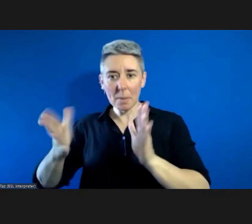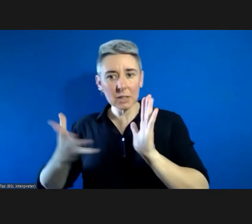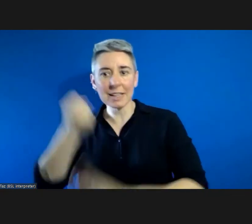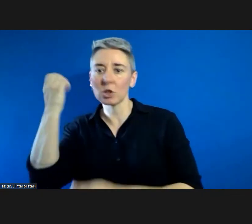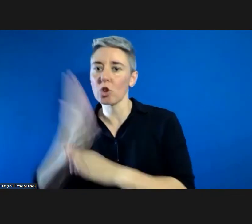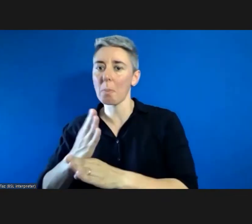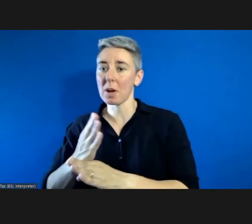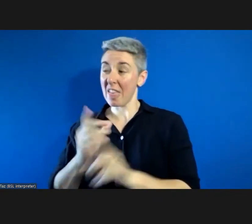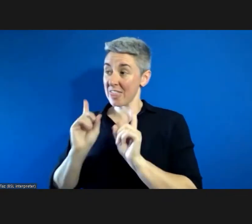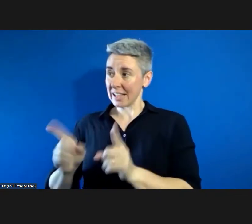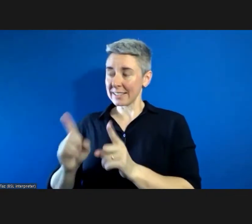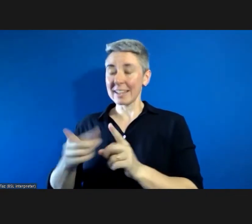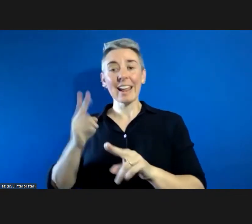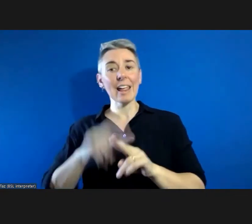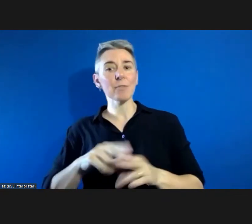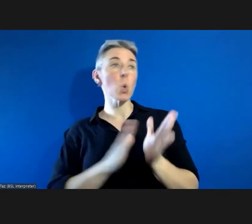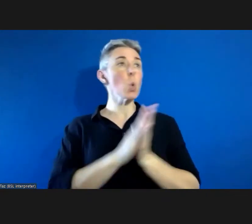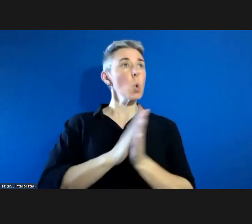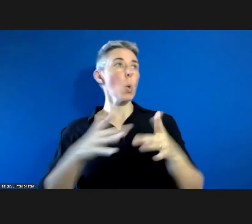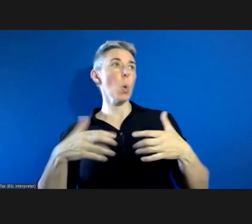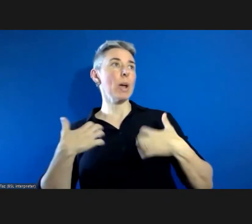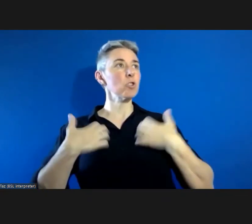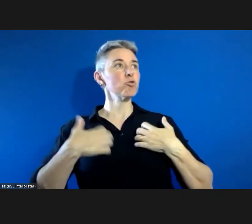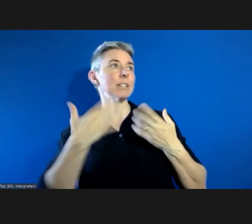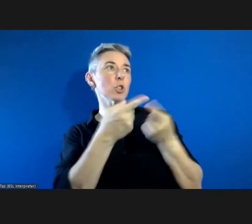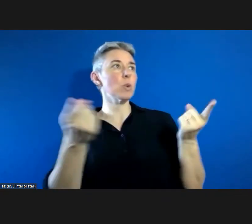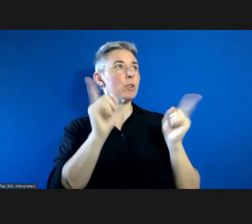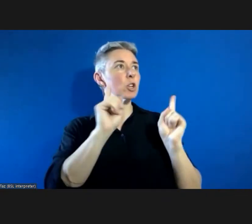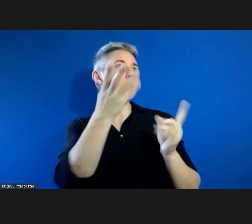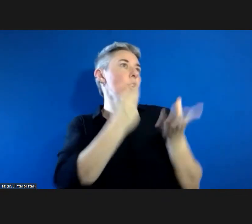I've had a member of the apparently enlightened tell me "some people love